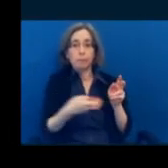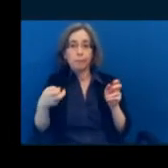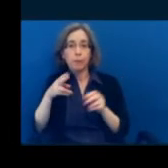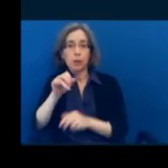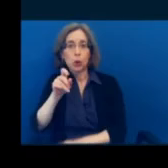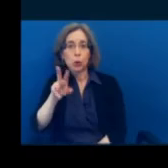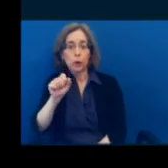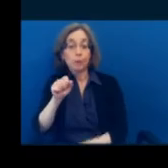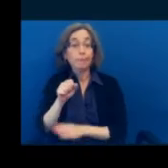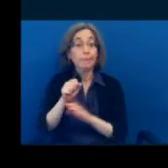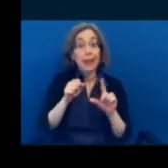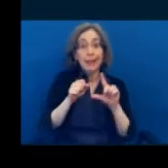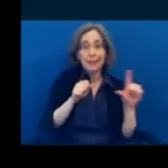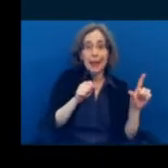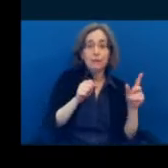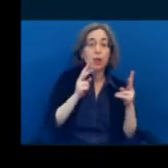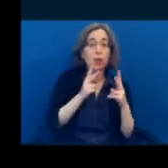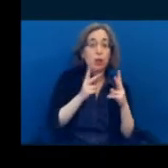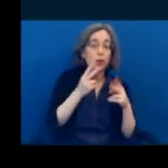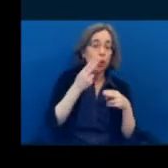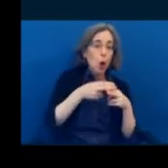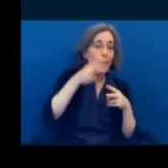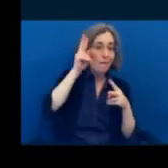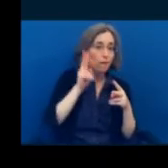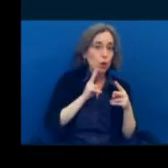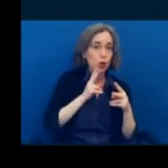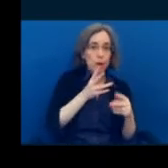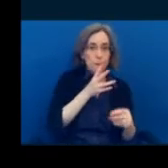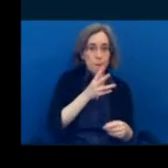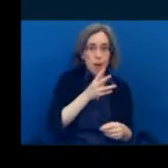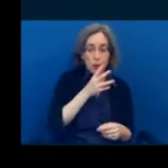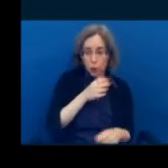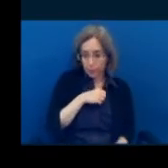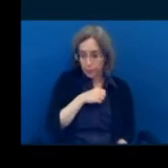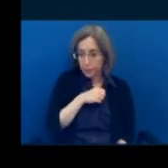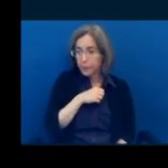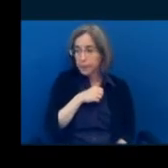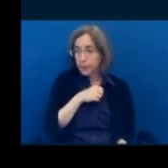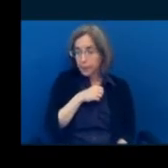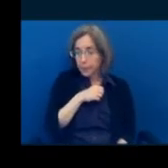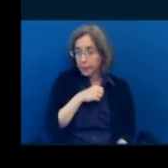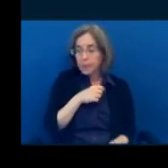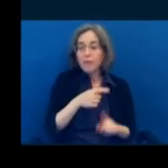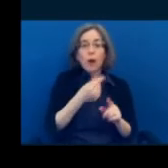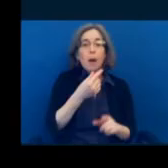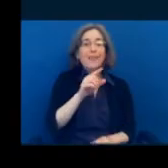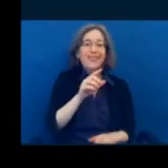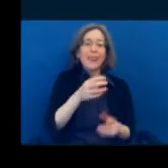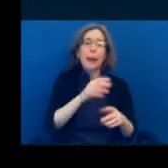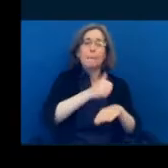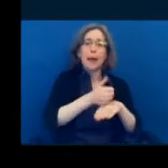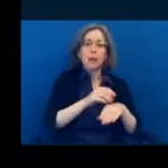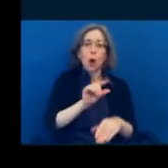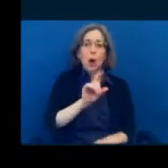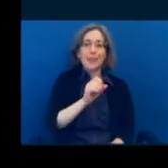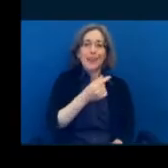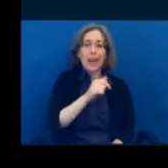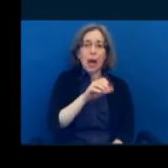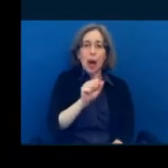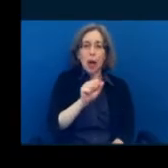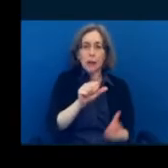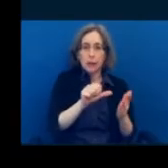THE SCULPT'LLURE --SCULPTURE IN